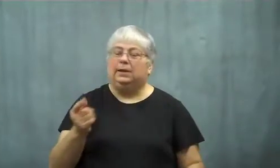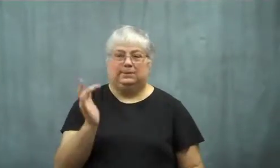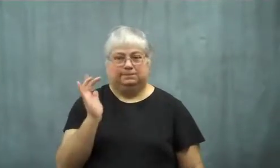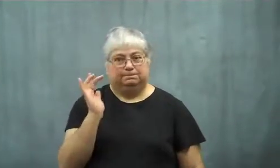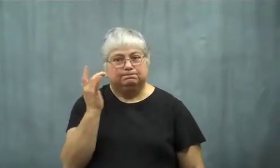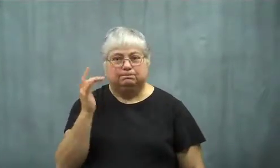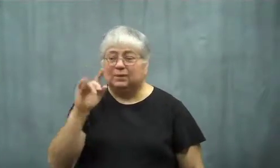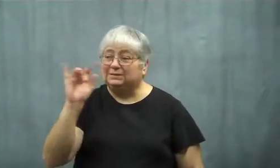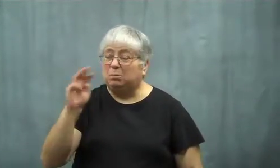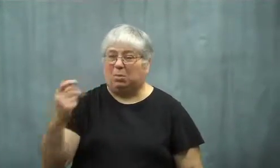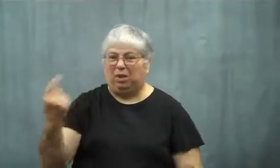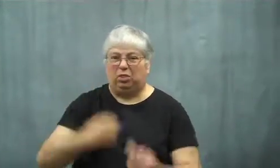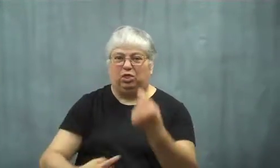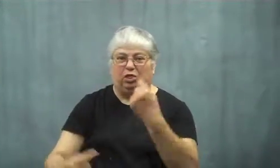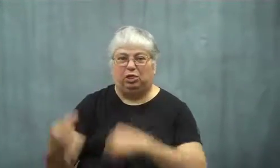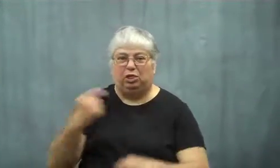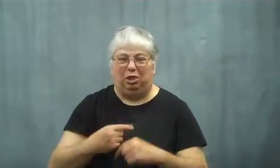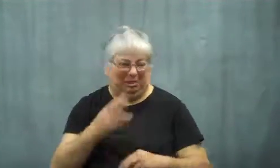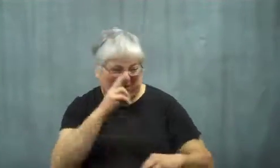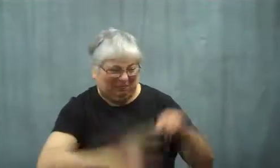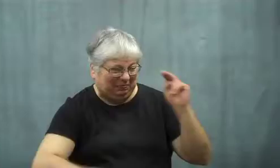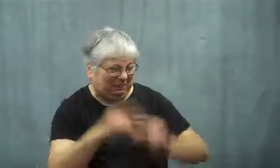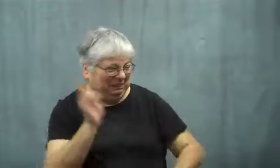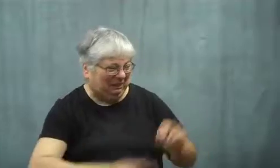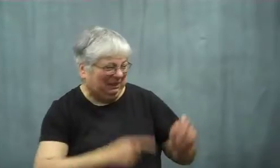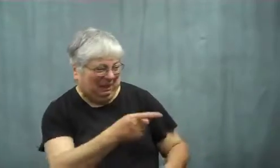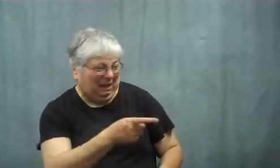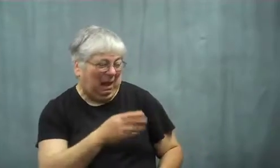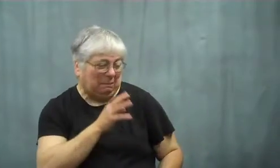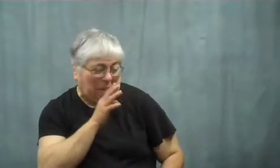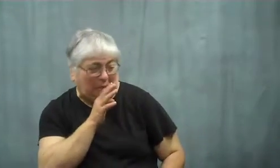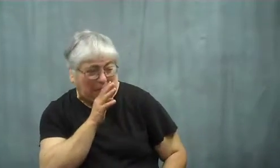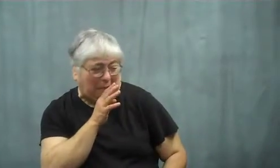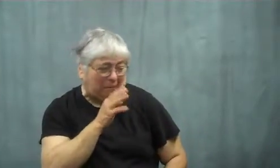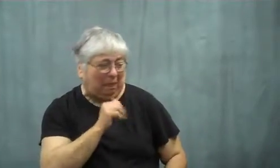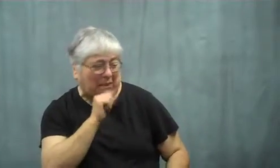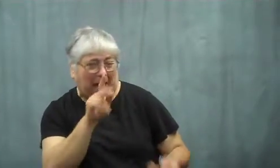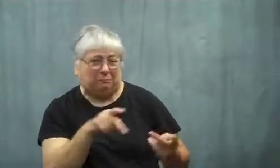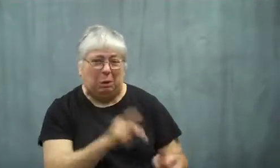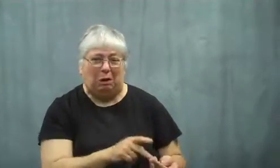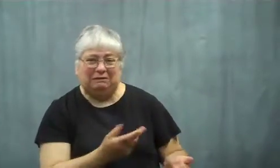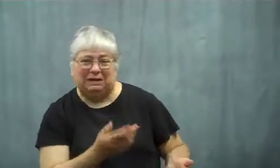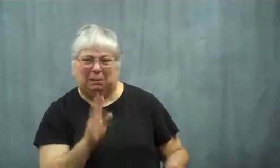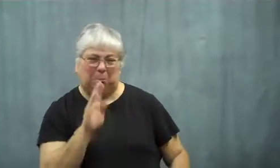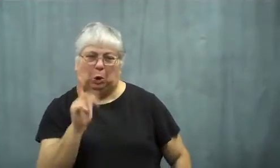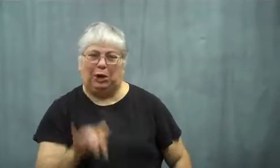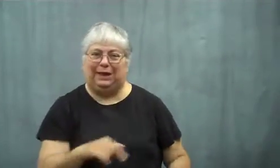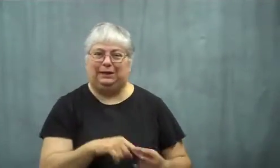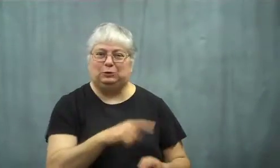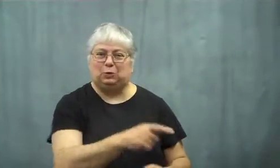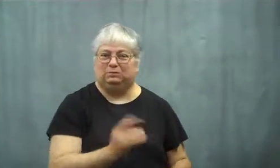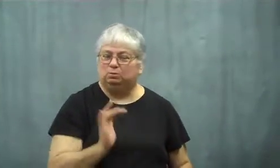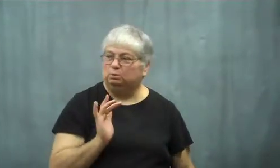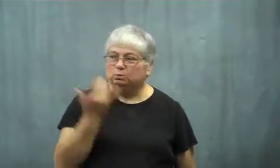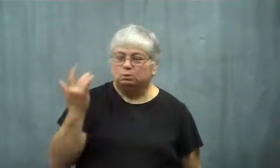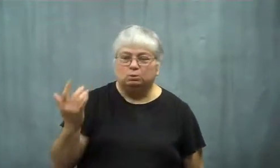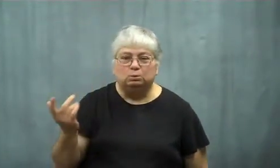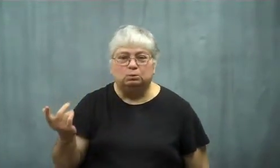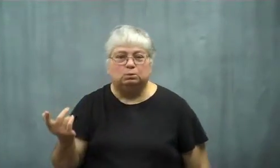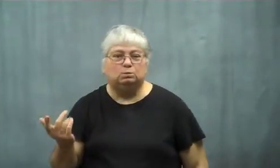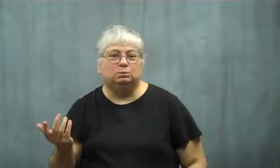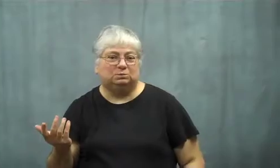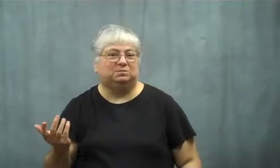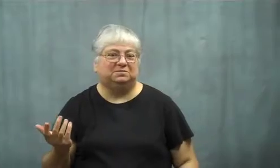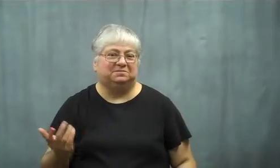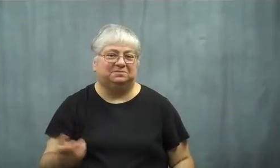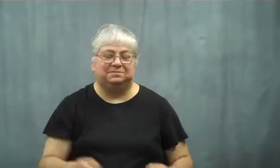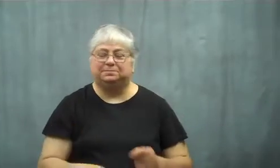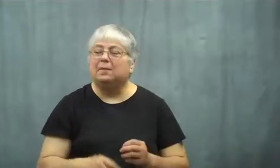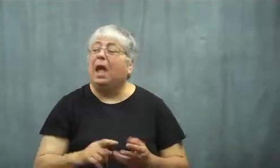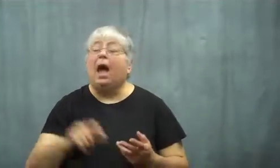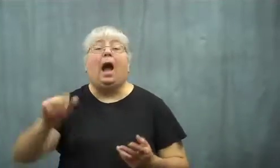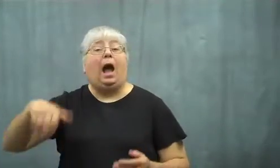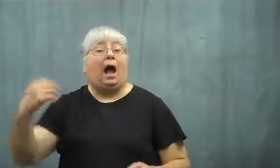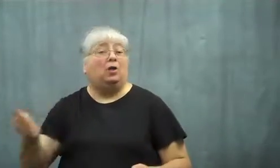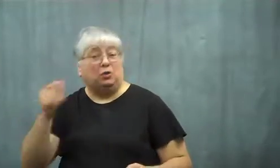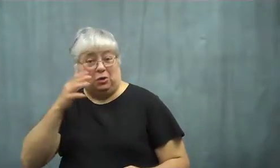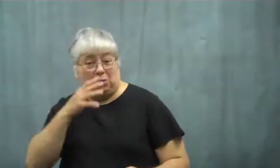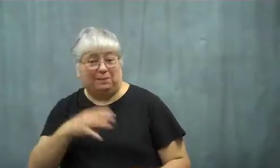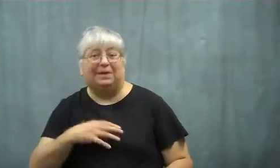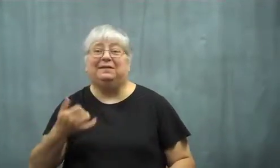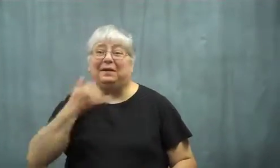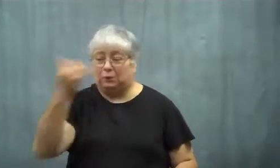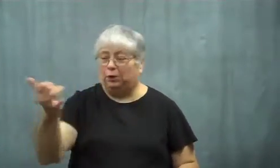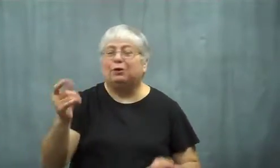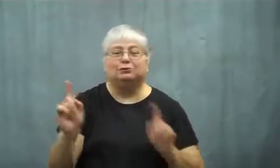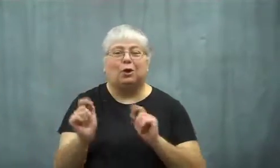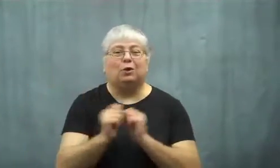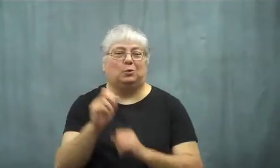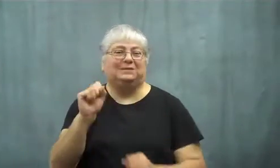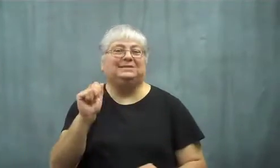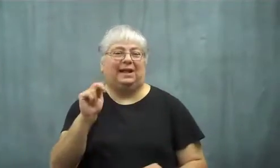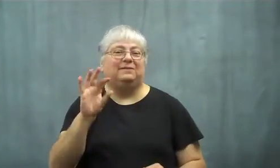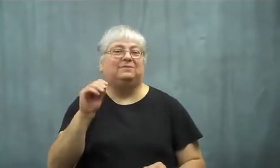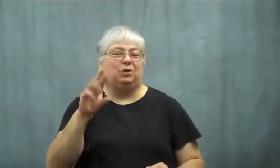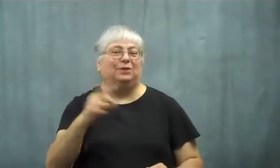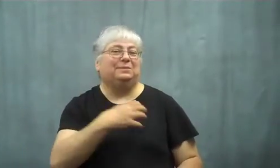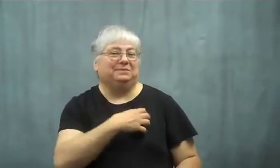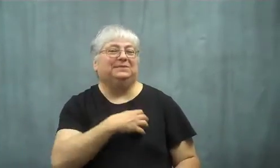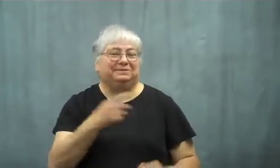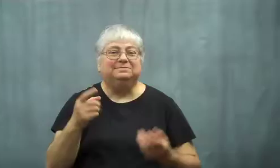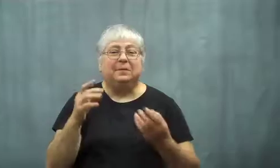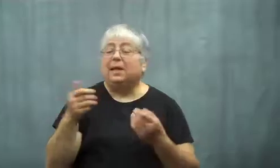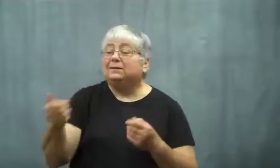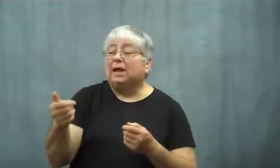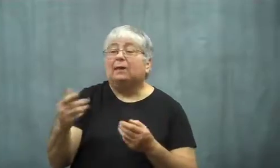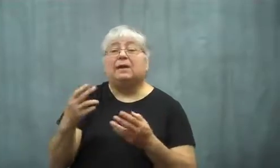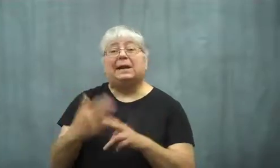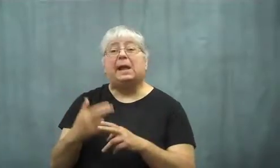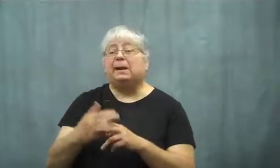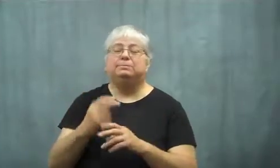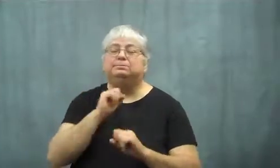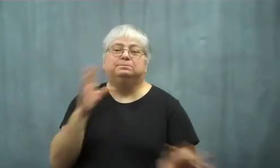He resented Zimmerman making fun of his accent and bullying him.